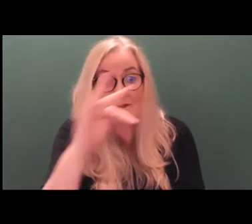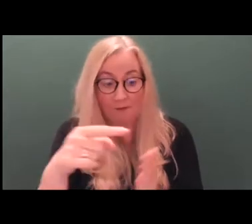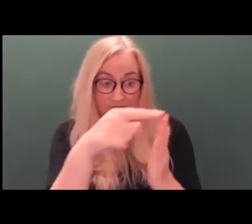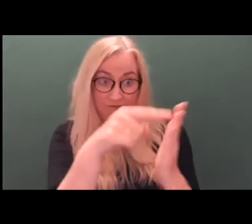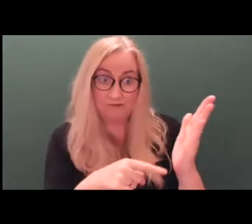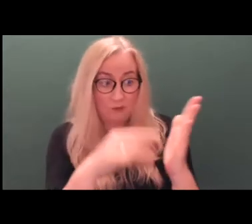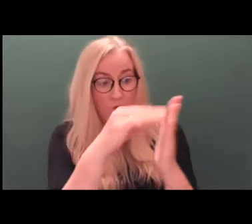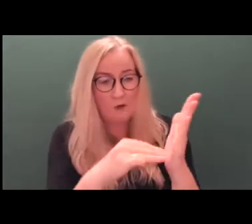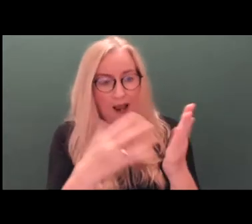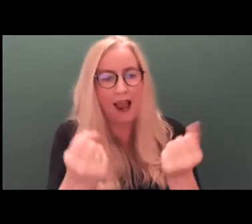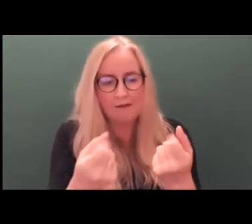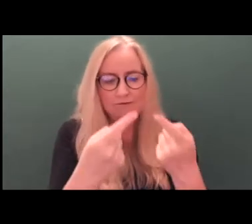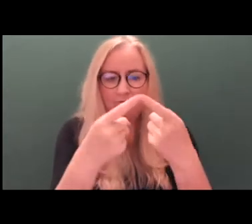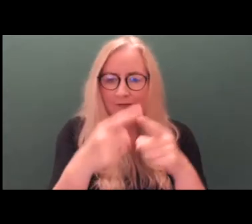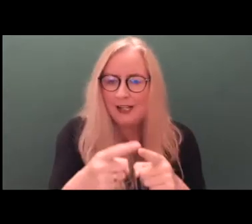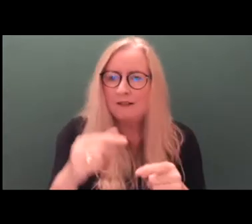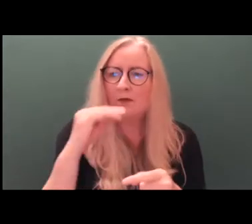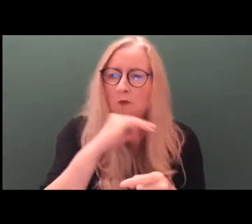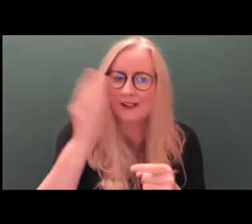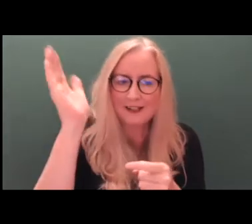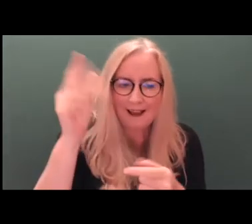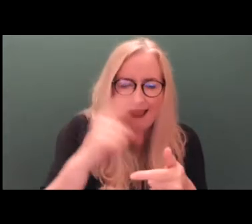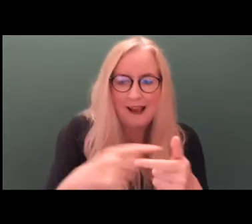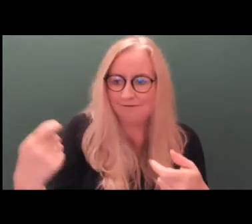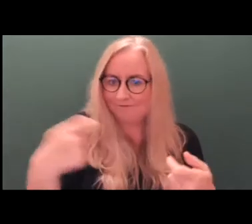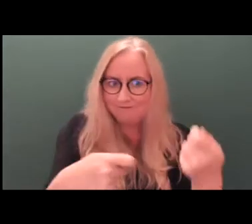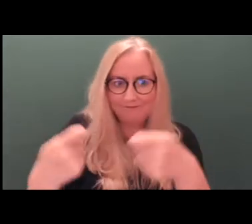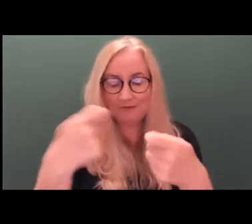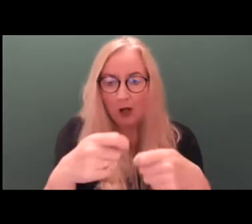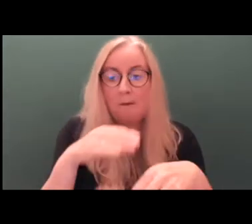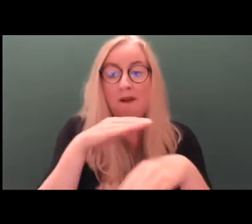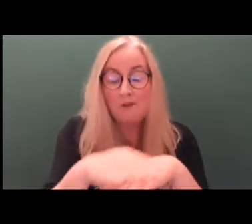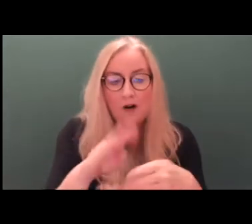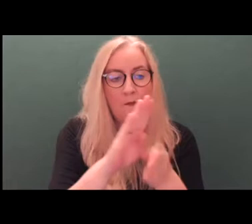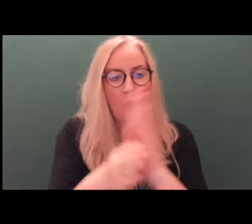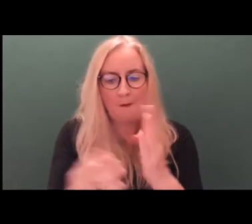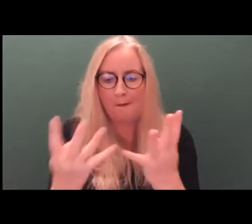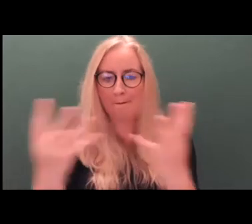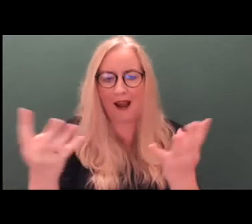a number of keynote speakers and inputs before moving into panel discussions later this morning